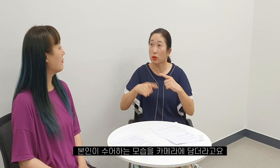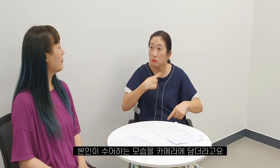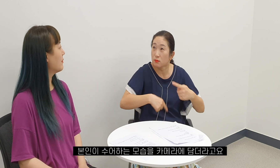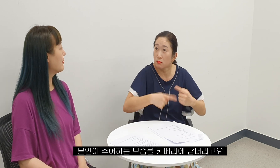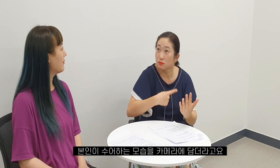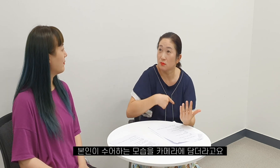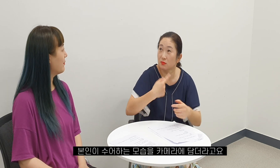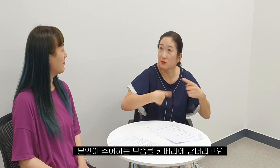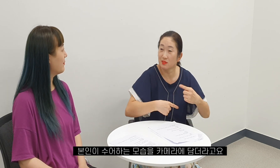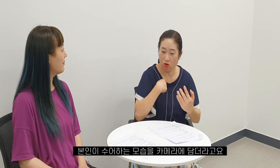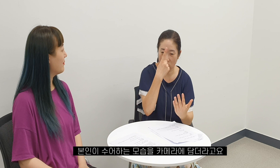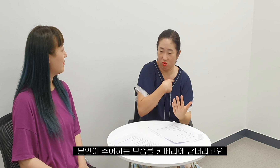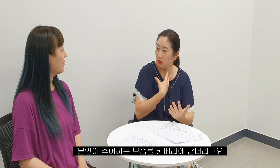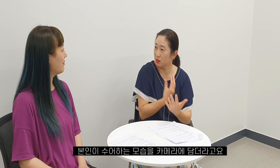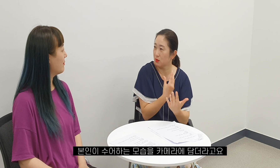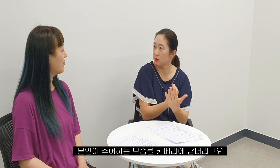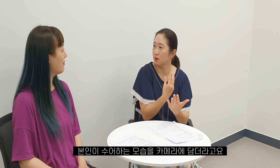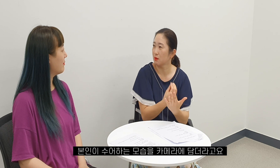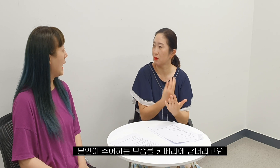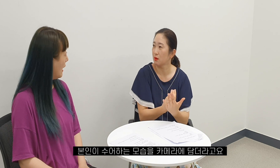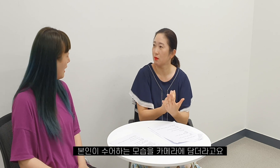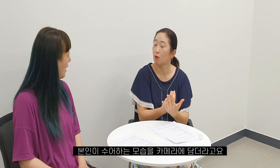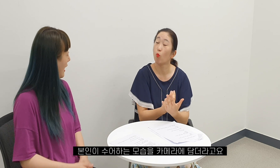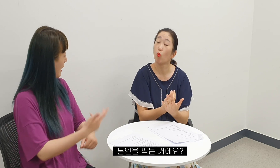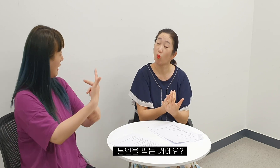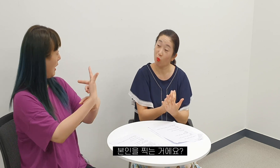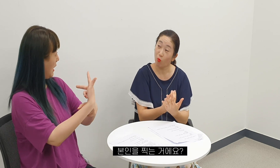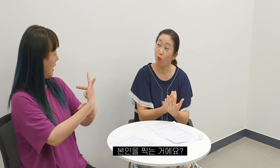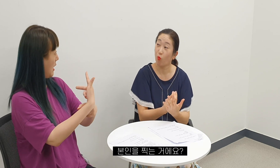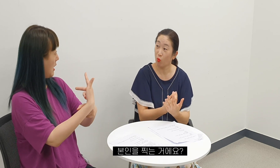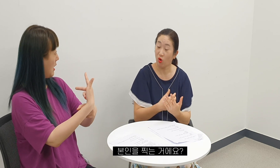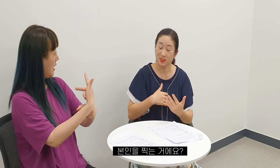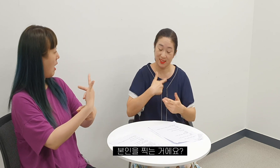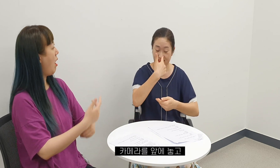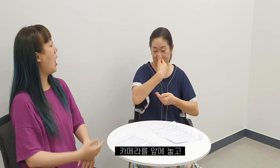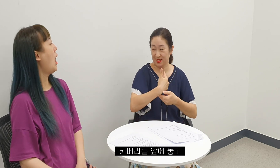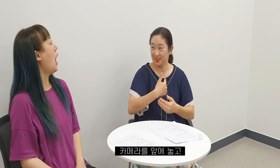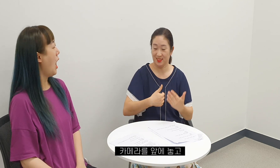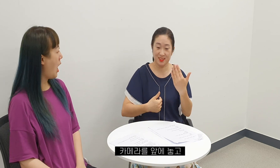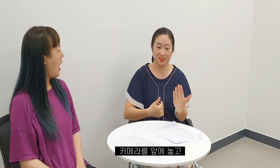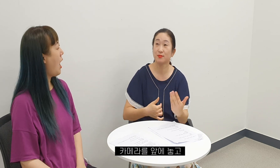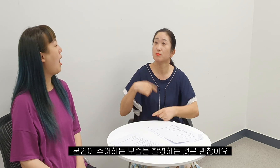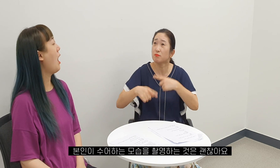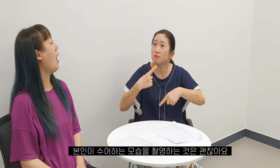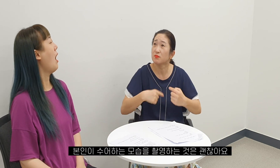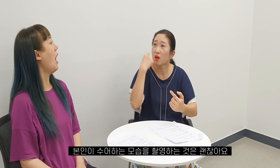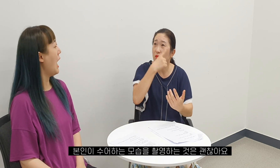they recorded their own sign language on camera. Ah, are you taking pictures of yourself?